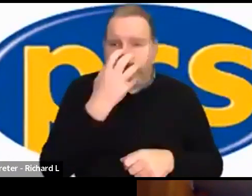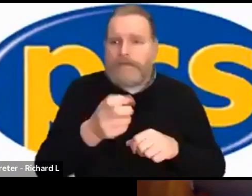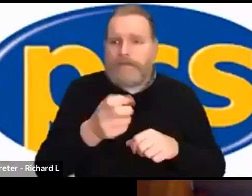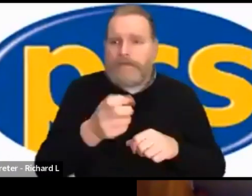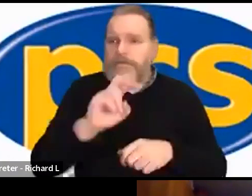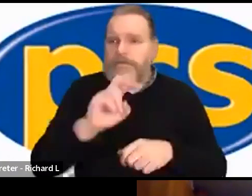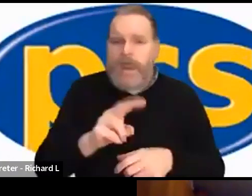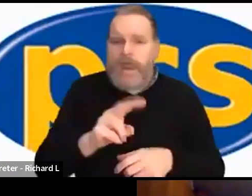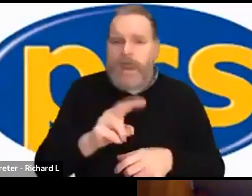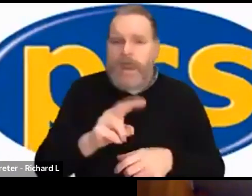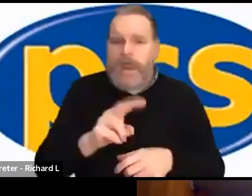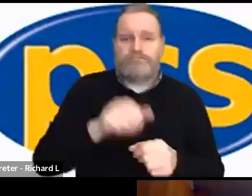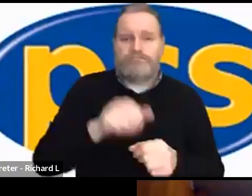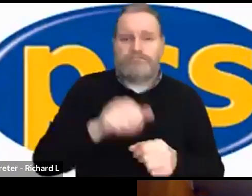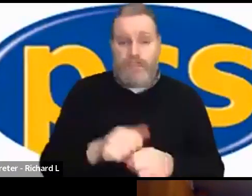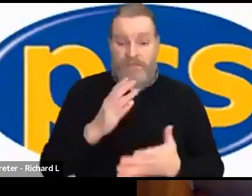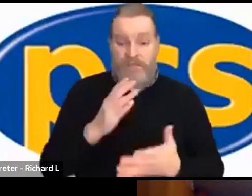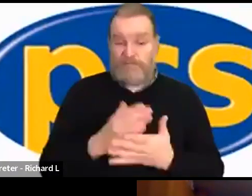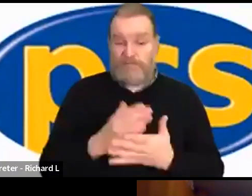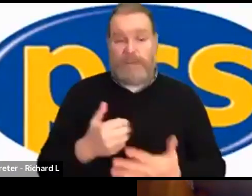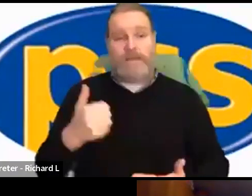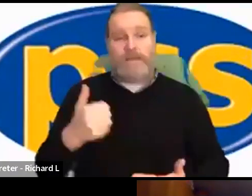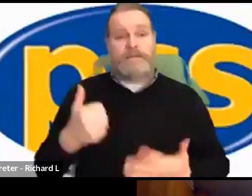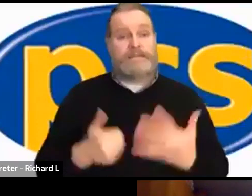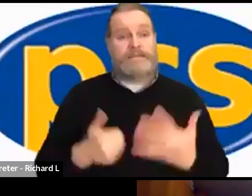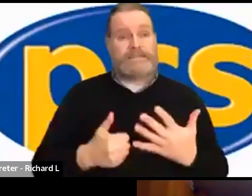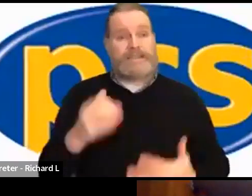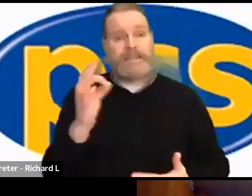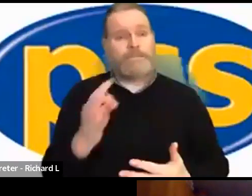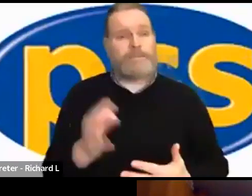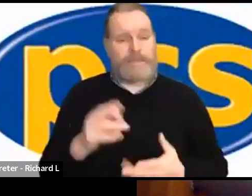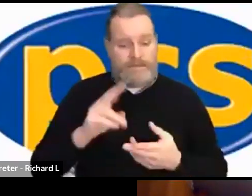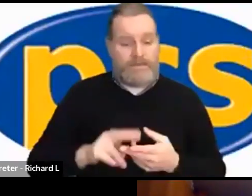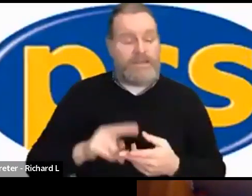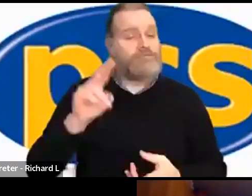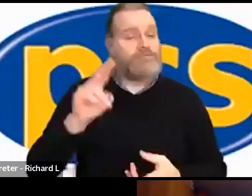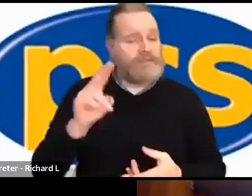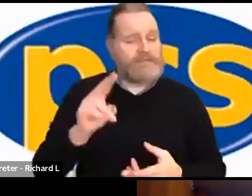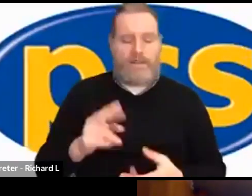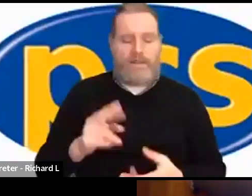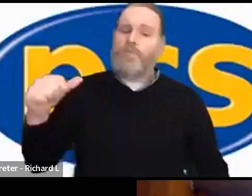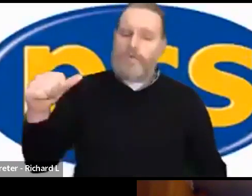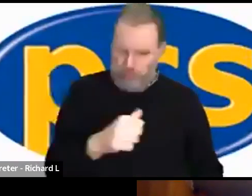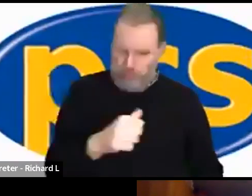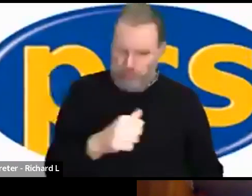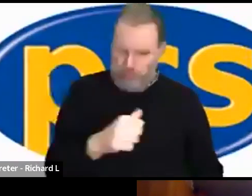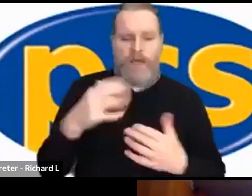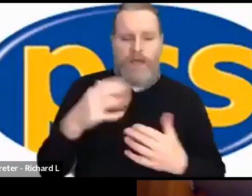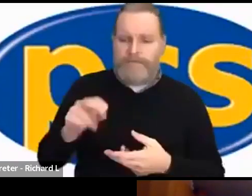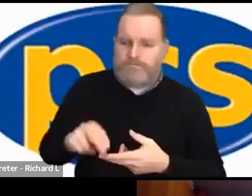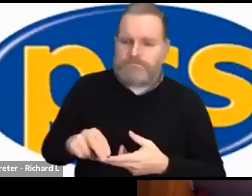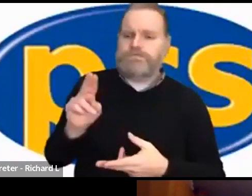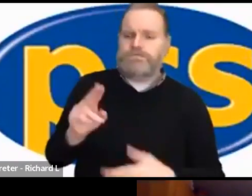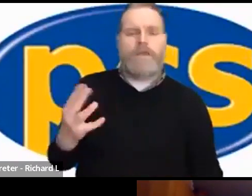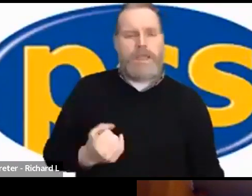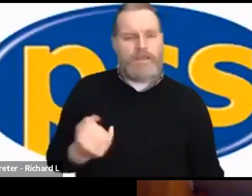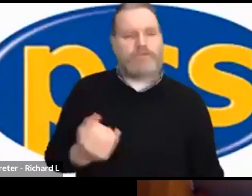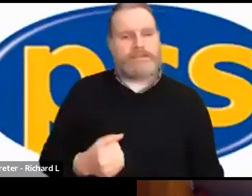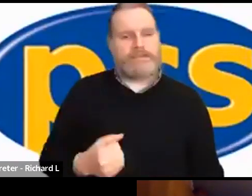the roof the roof, when real inflation for most of our members is 16% It is something that isn't just something we deserve. It's something that